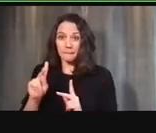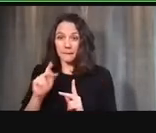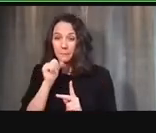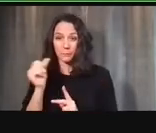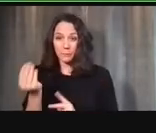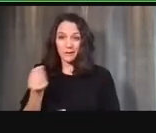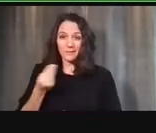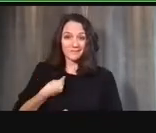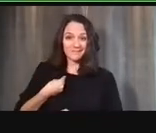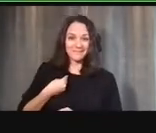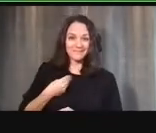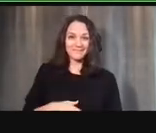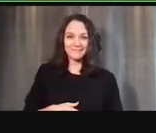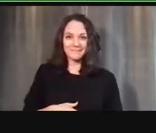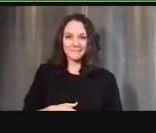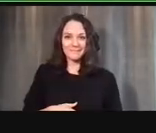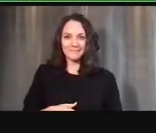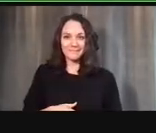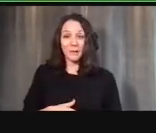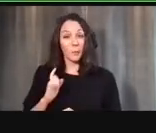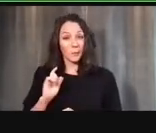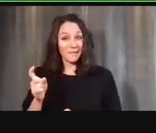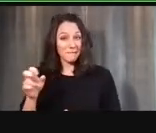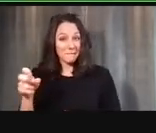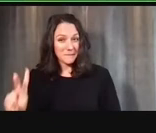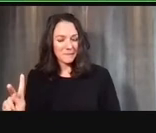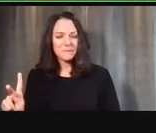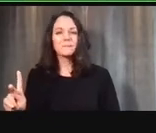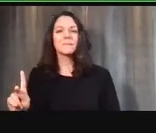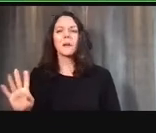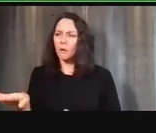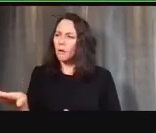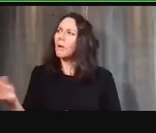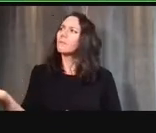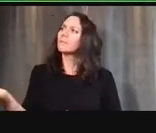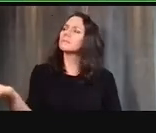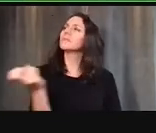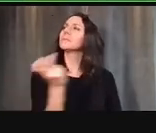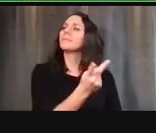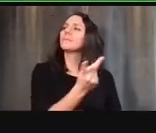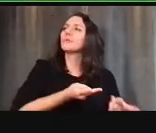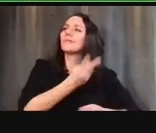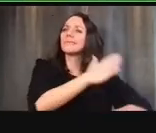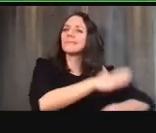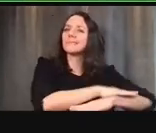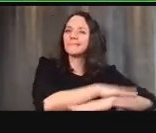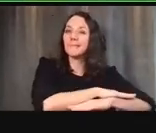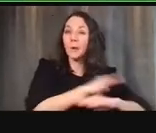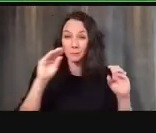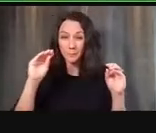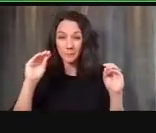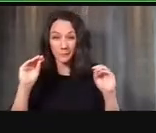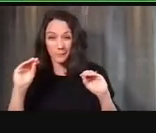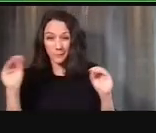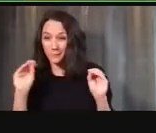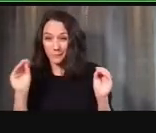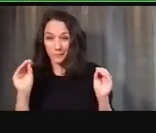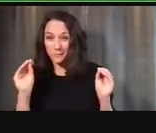They're instructed to bring it back to the visitor services desk, but no one has taken us up on that. I think they just take them home